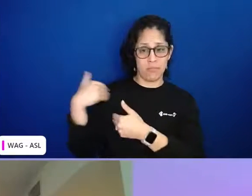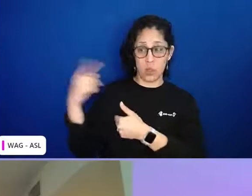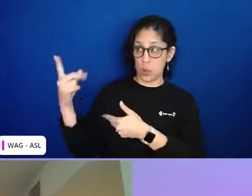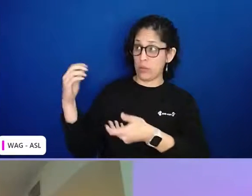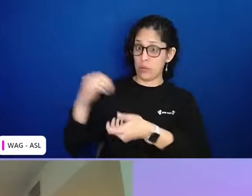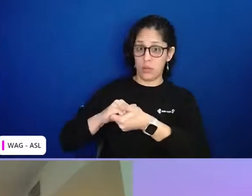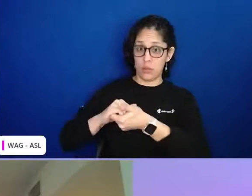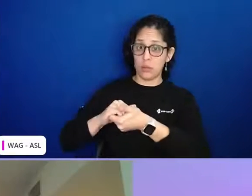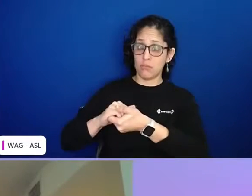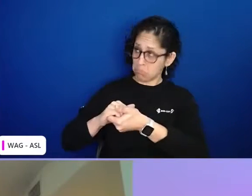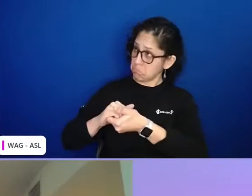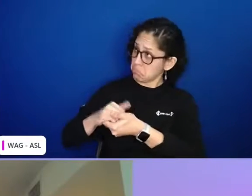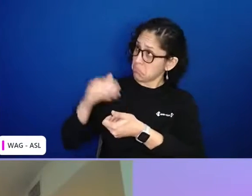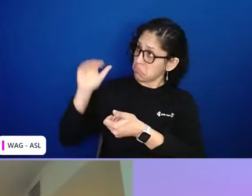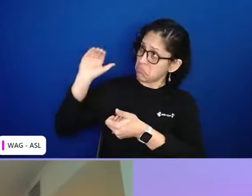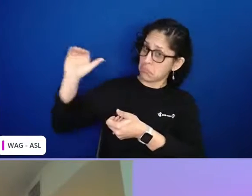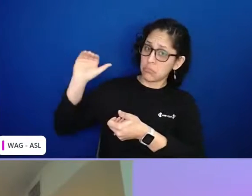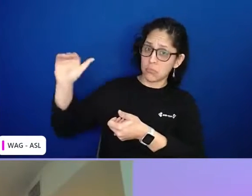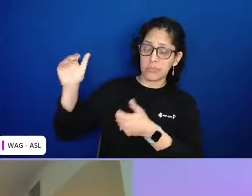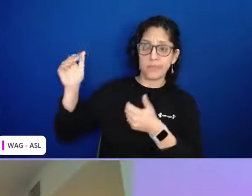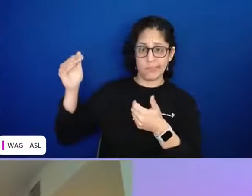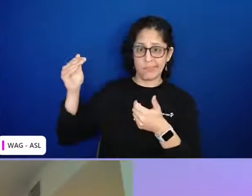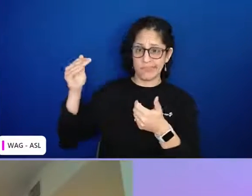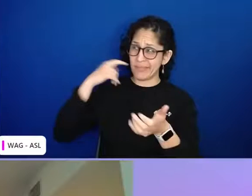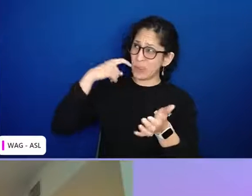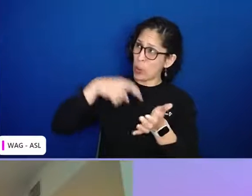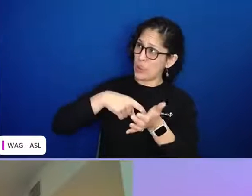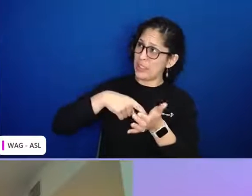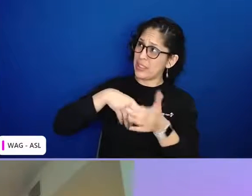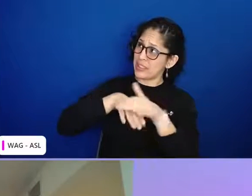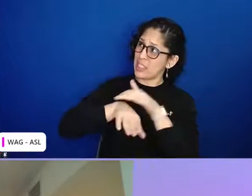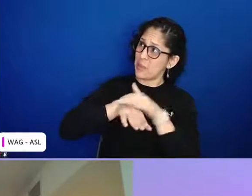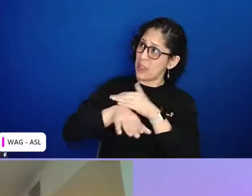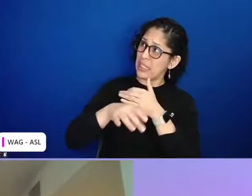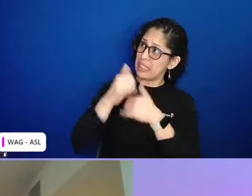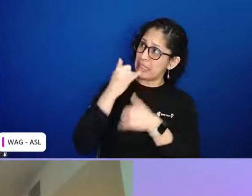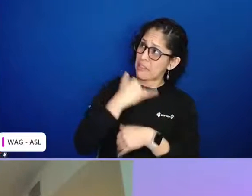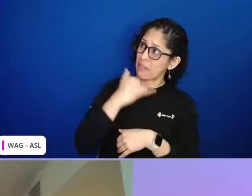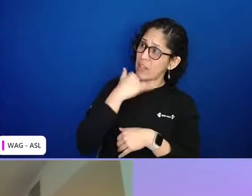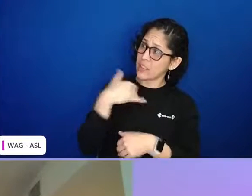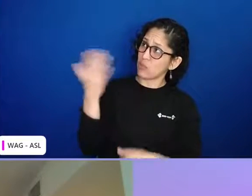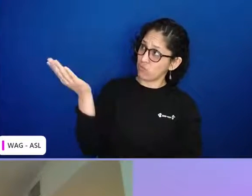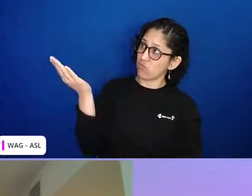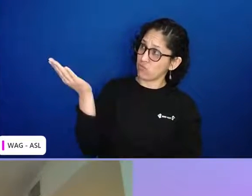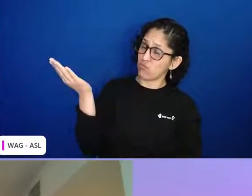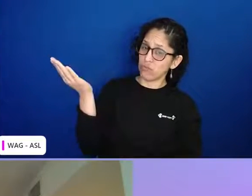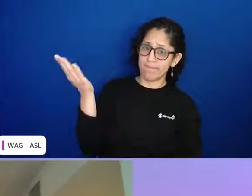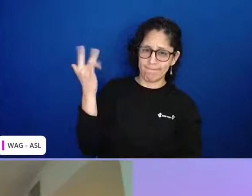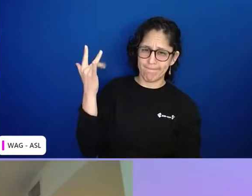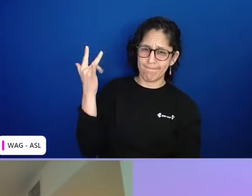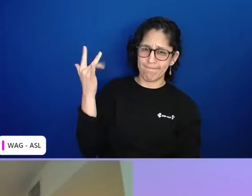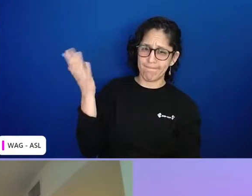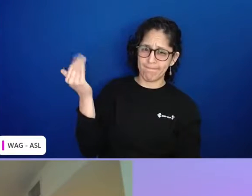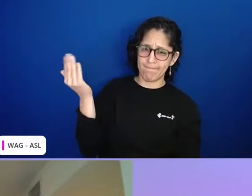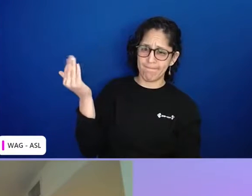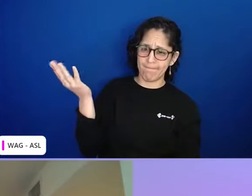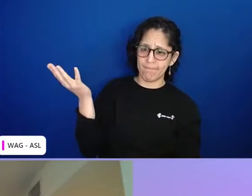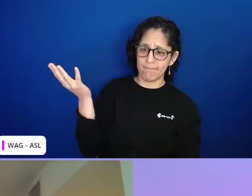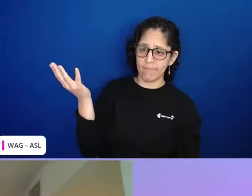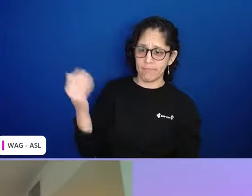or your ceremony moderator or your scrub master whoever's doing it, pipe up, and say hey we see some accessibility